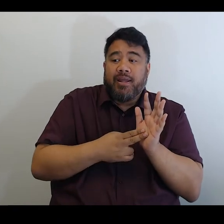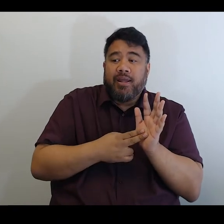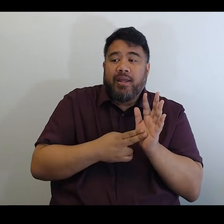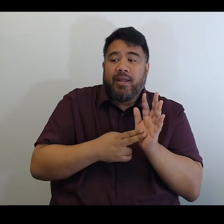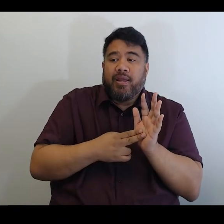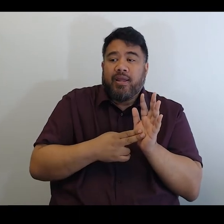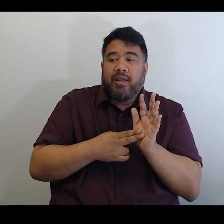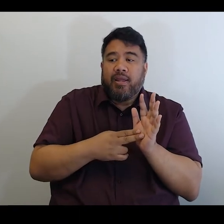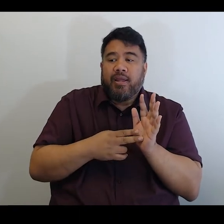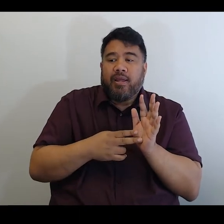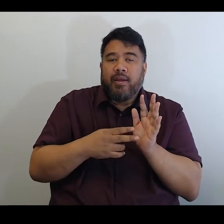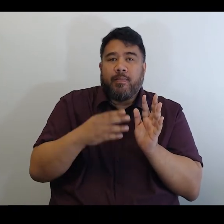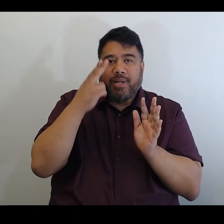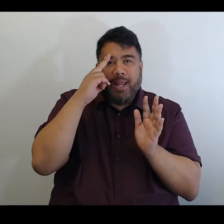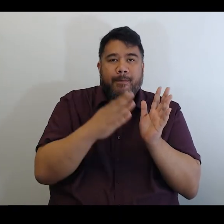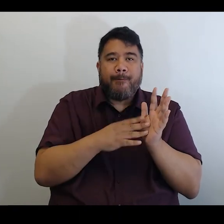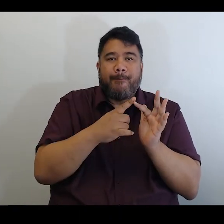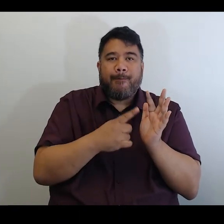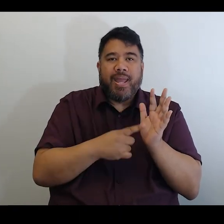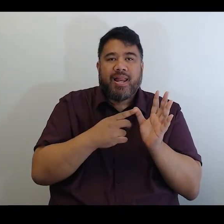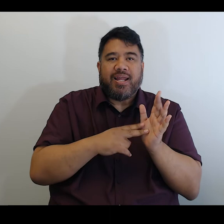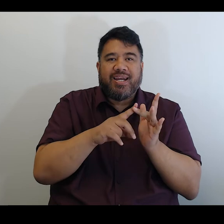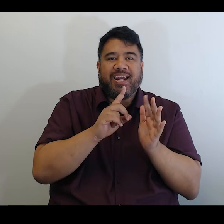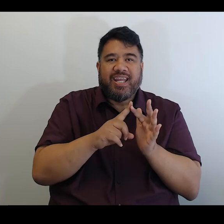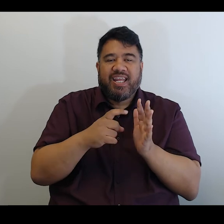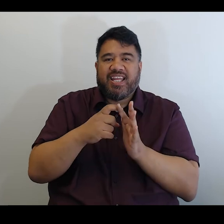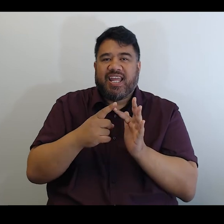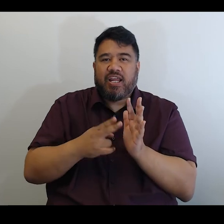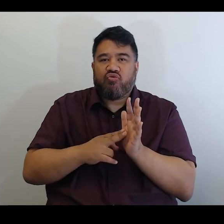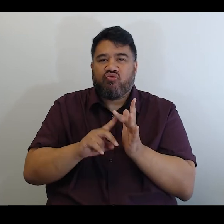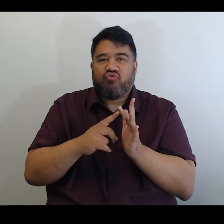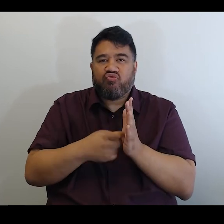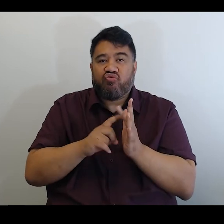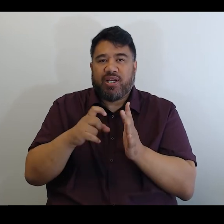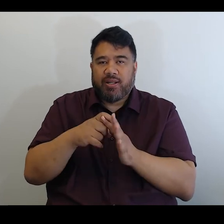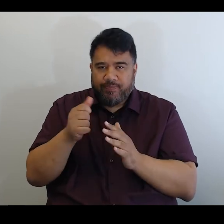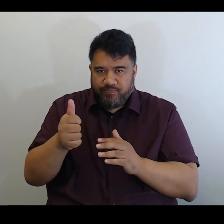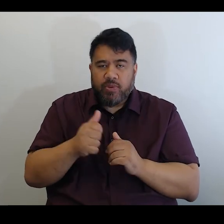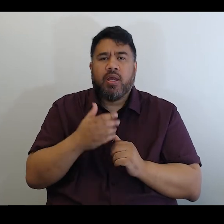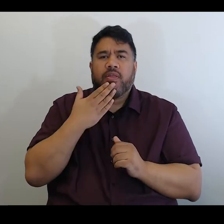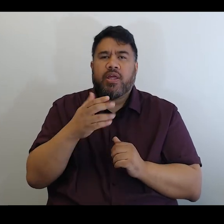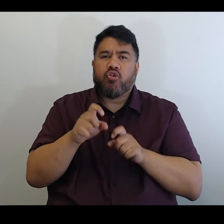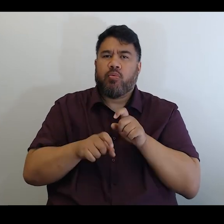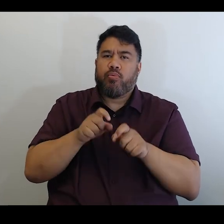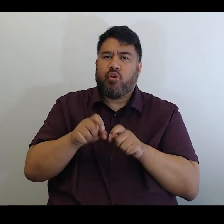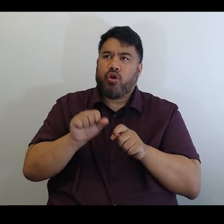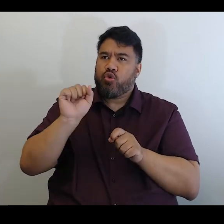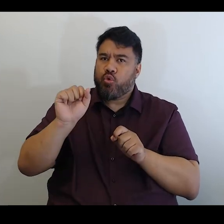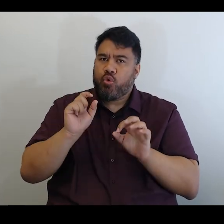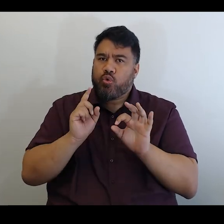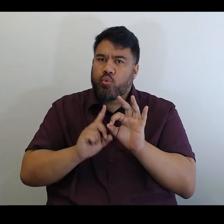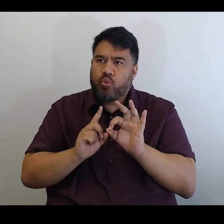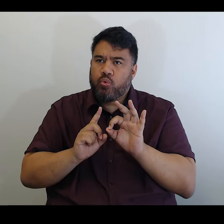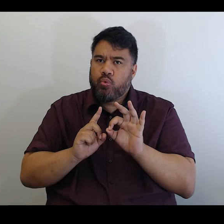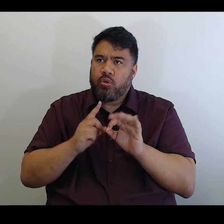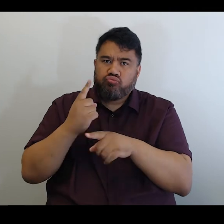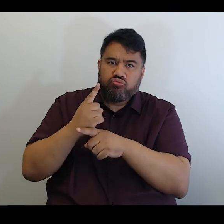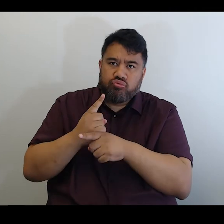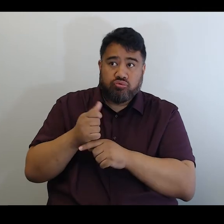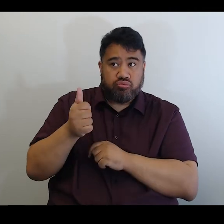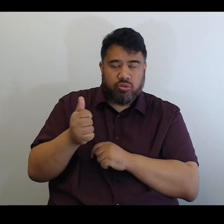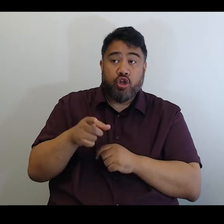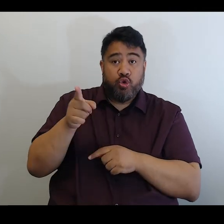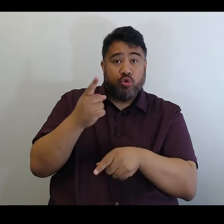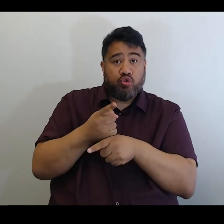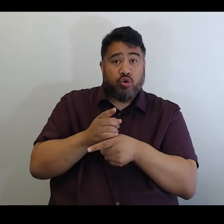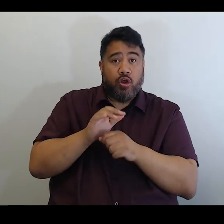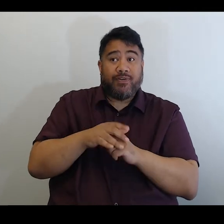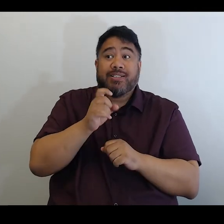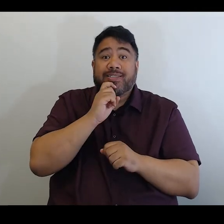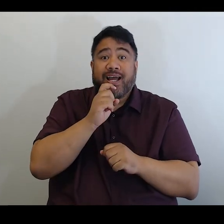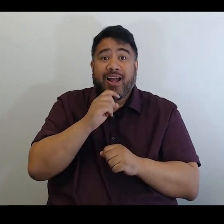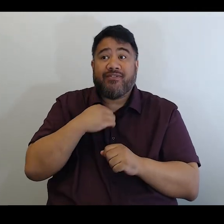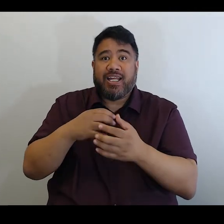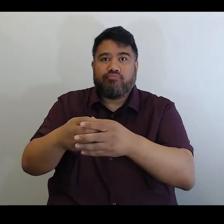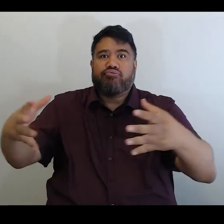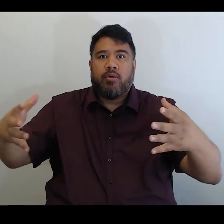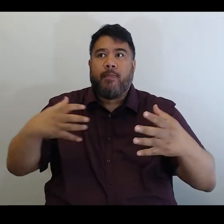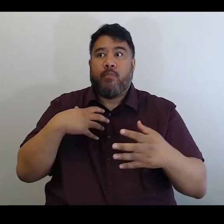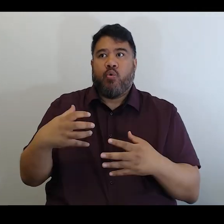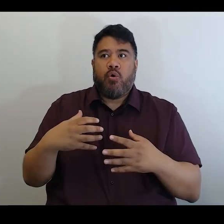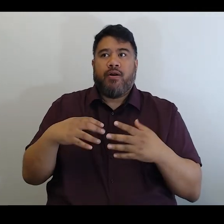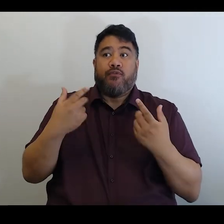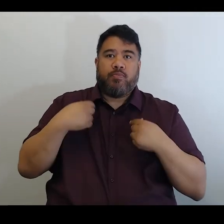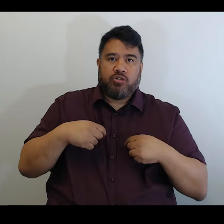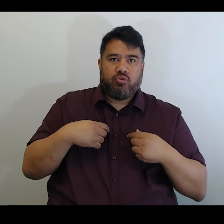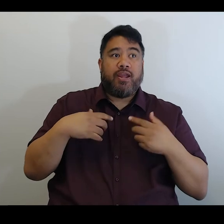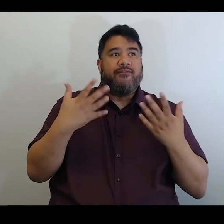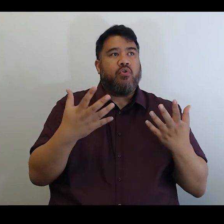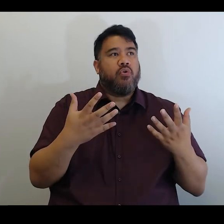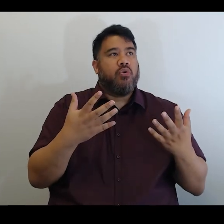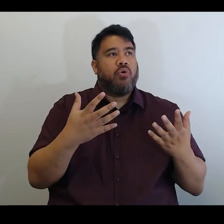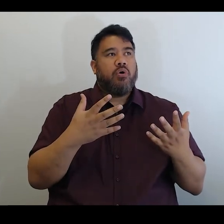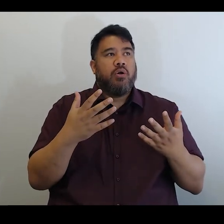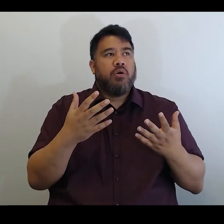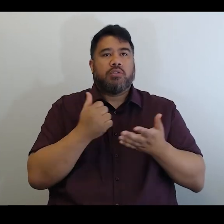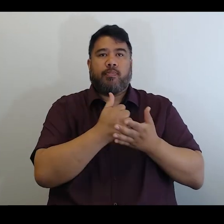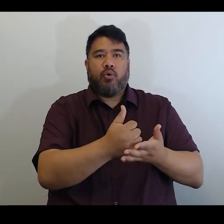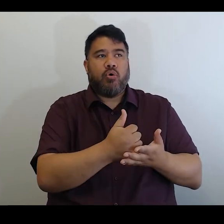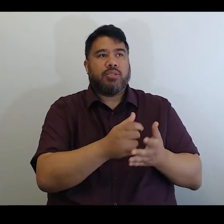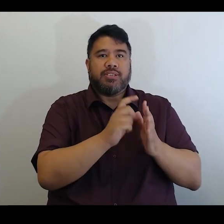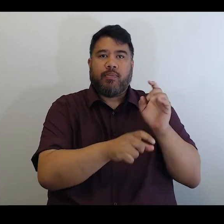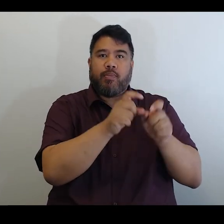Thank you very much for your presentation Paula, and you certainly touched on some of the issues, particularly the workforce issue which I know as I'm sort of involved with an organization which is providing support for people with disabilities